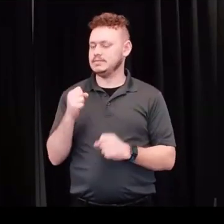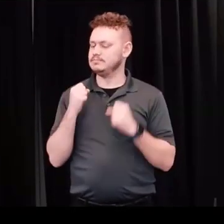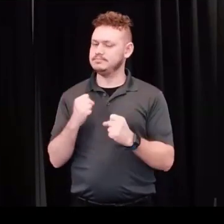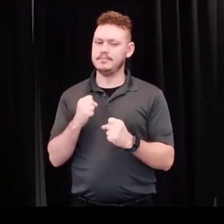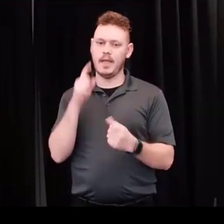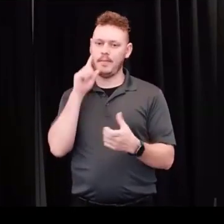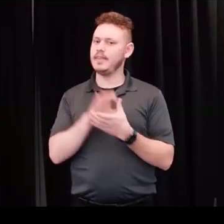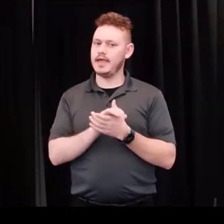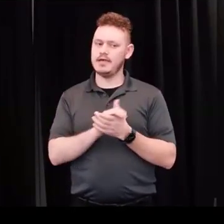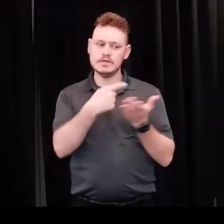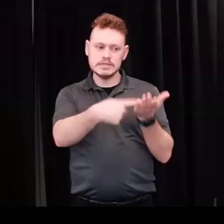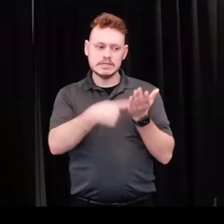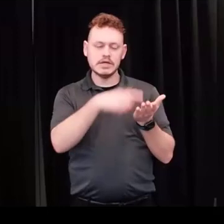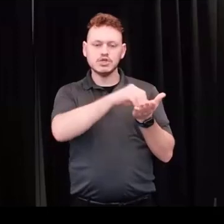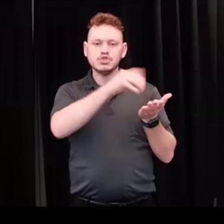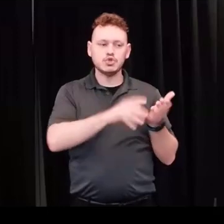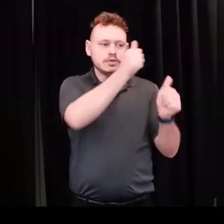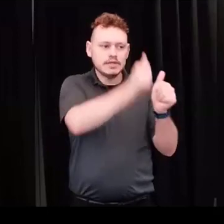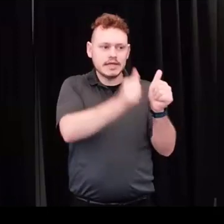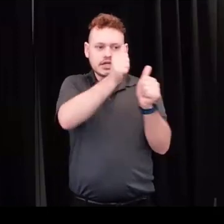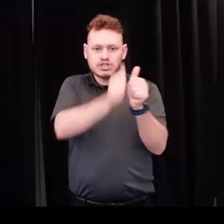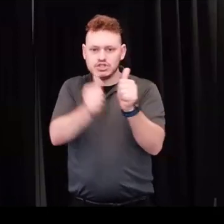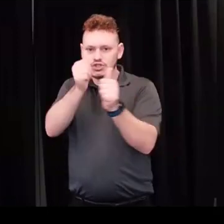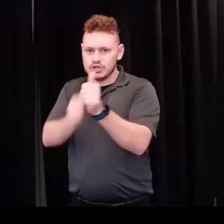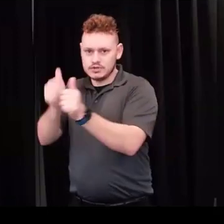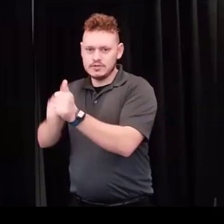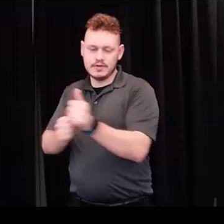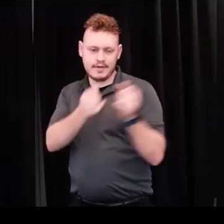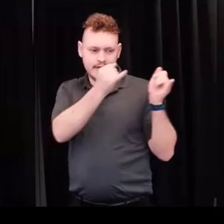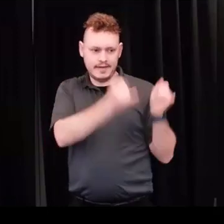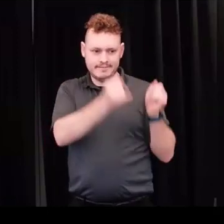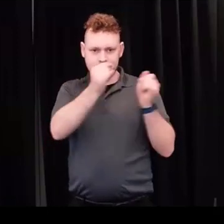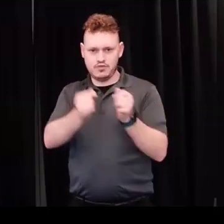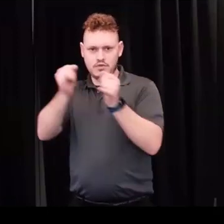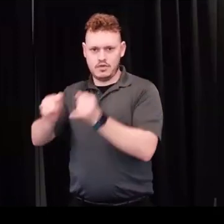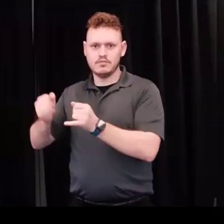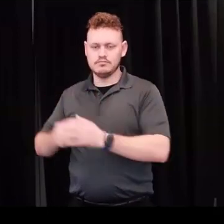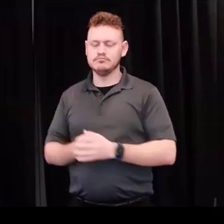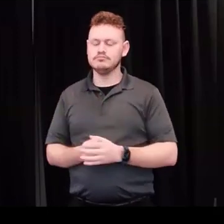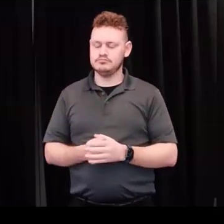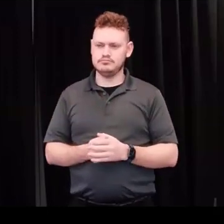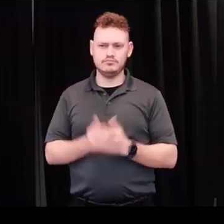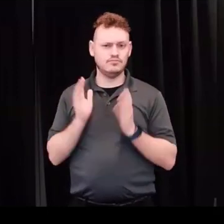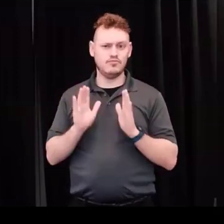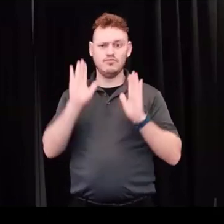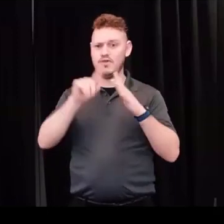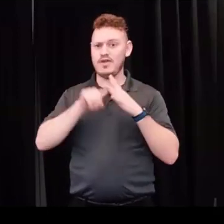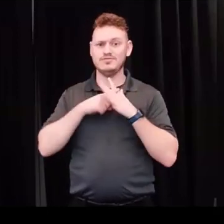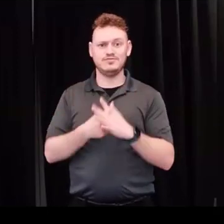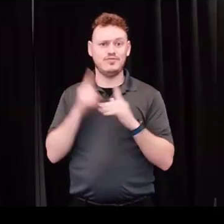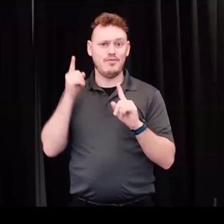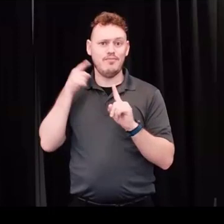and dealing with each individual individually. This is a great starting point if you're looking